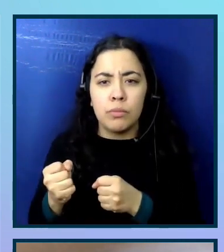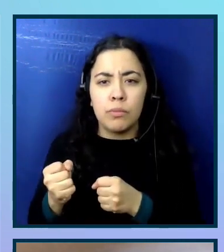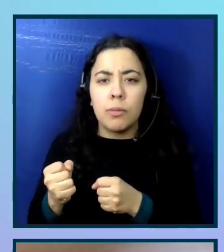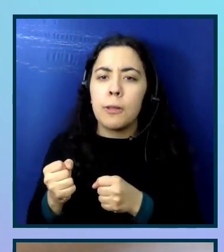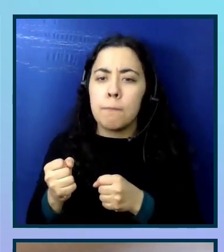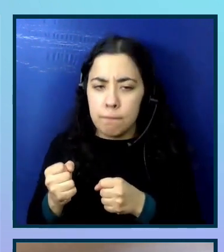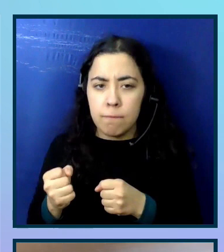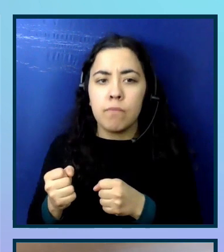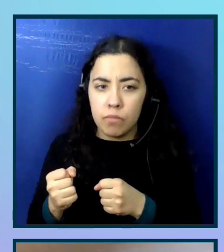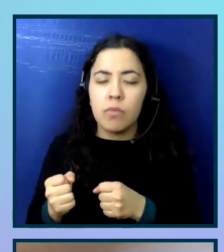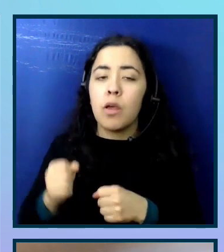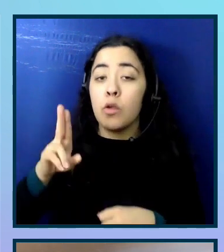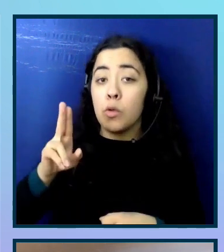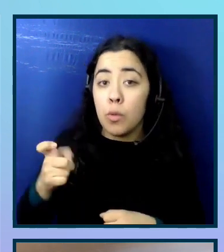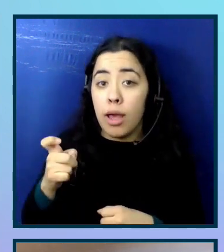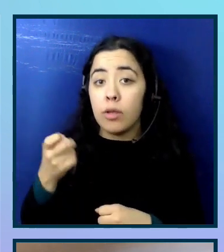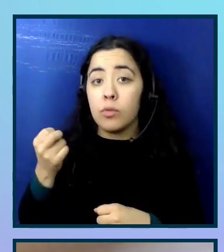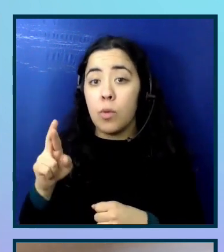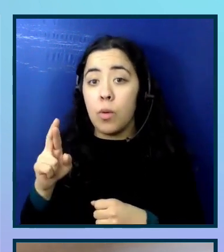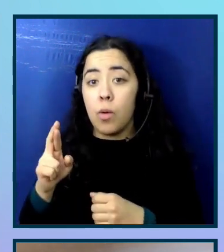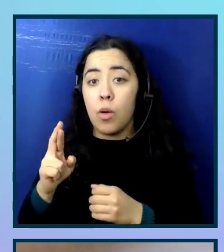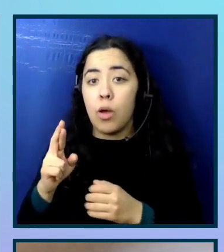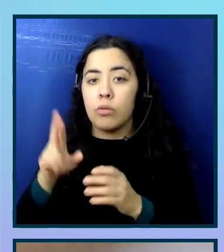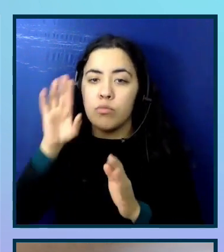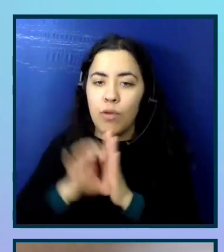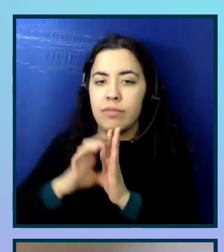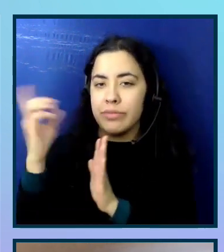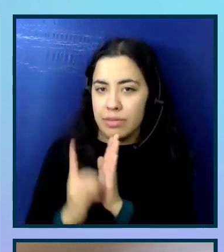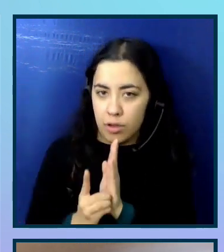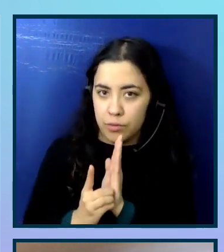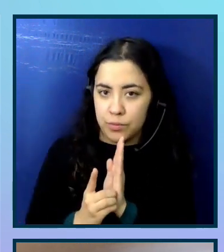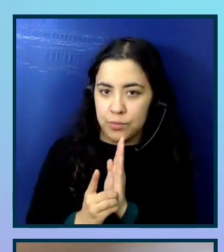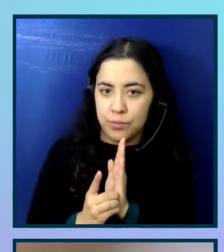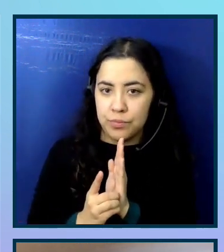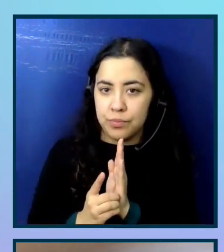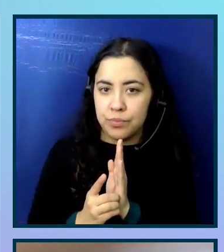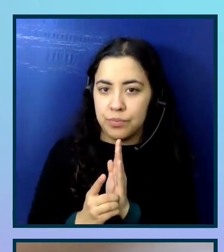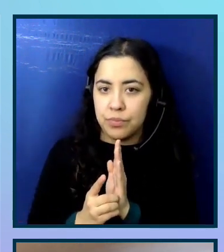as a UX or a product designer. I know that there should be students